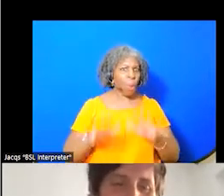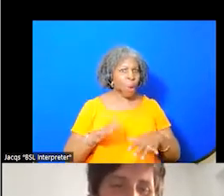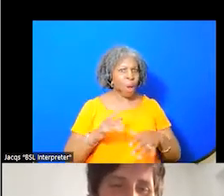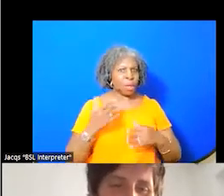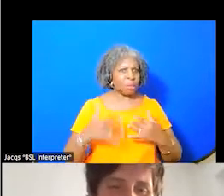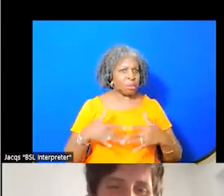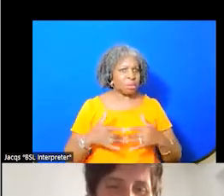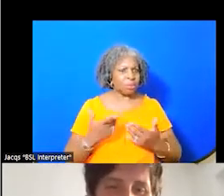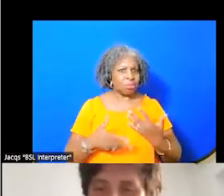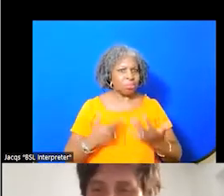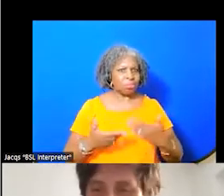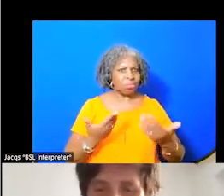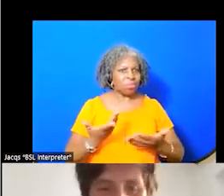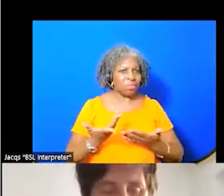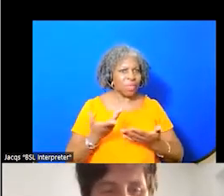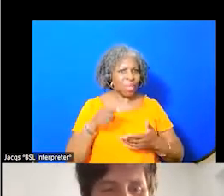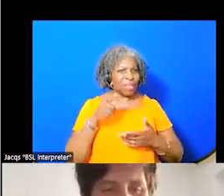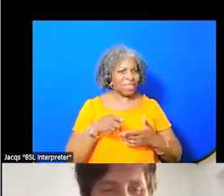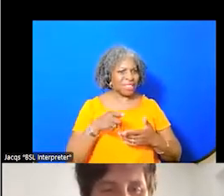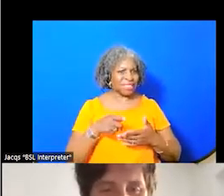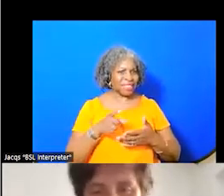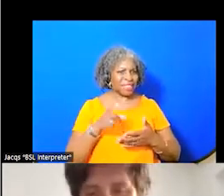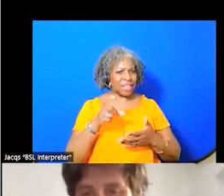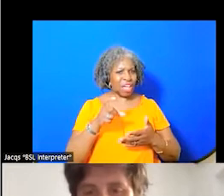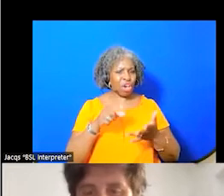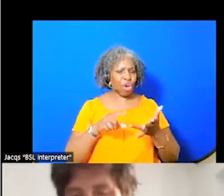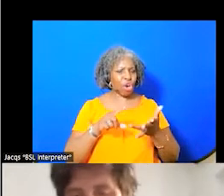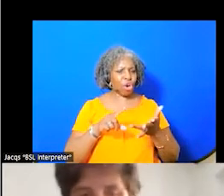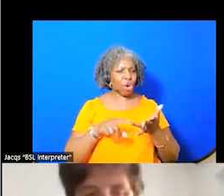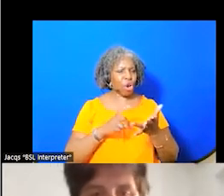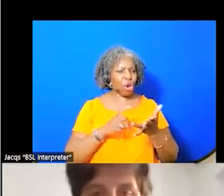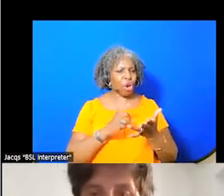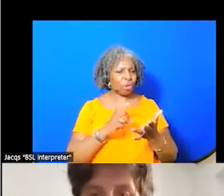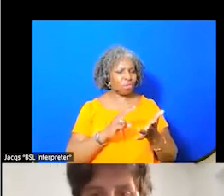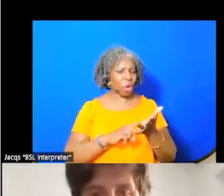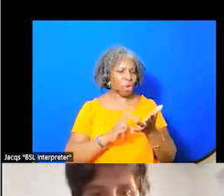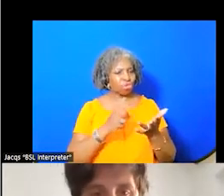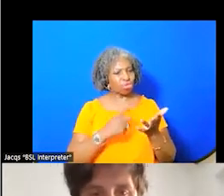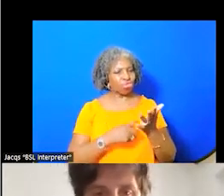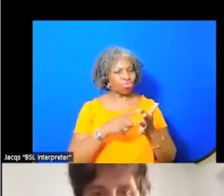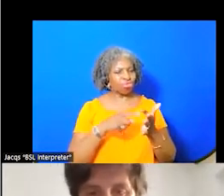So, this is a concrete, concrete reef and oyster reef. So, this is Sheppey.